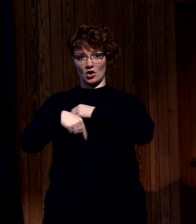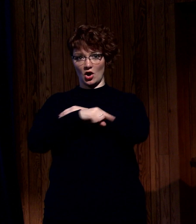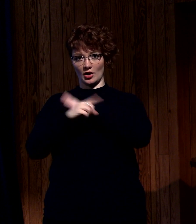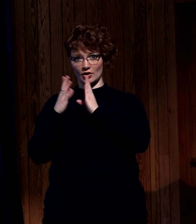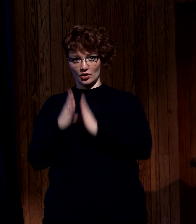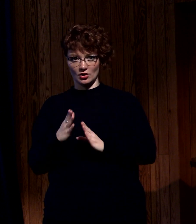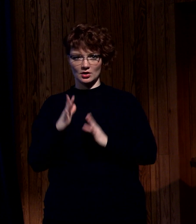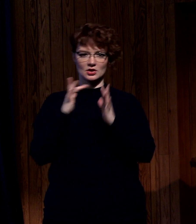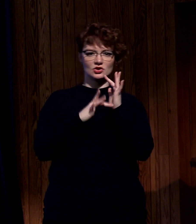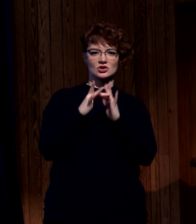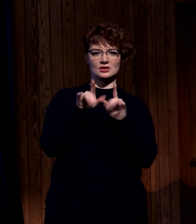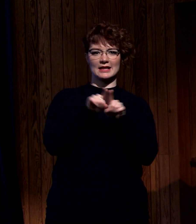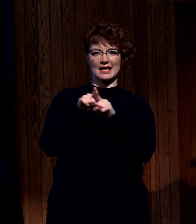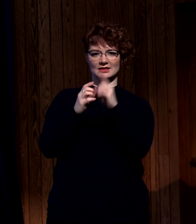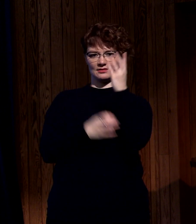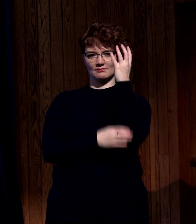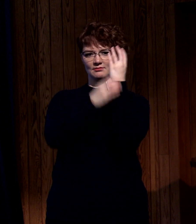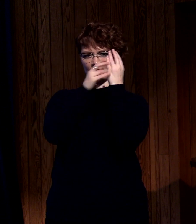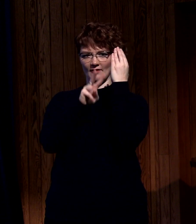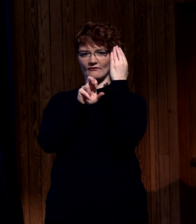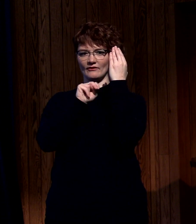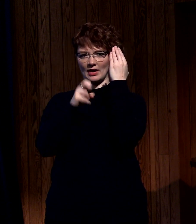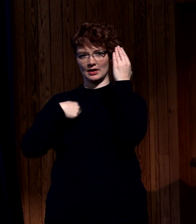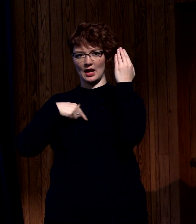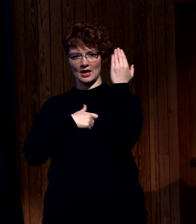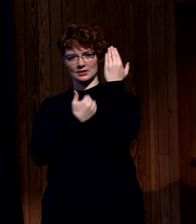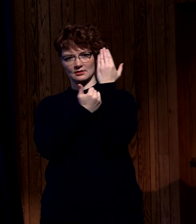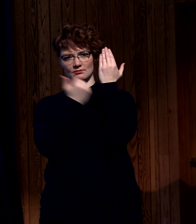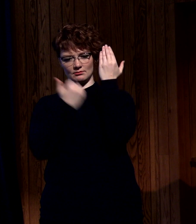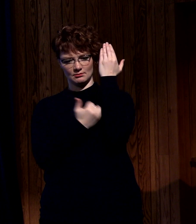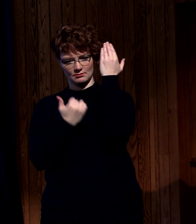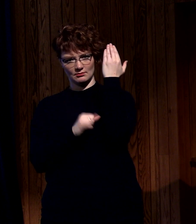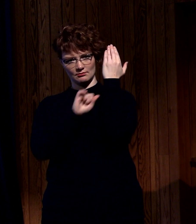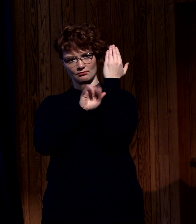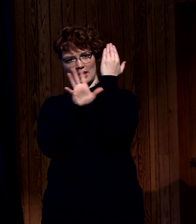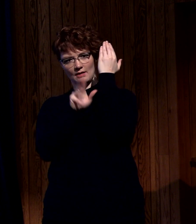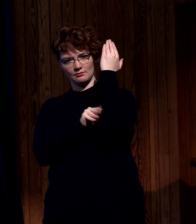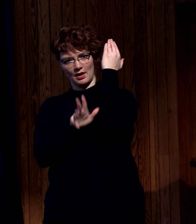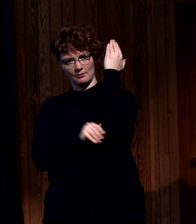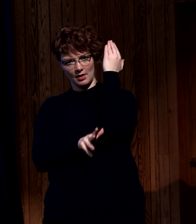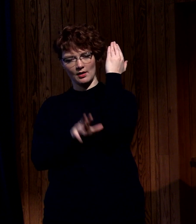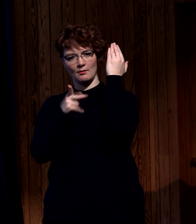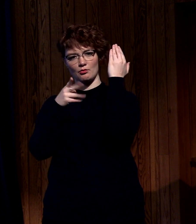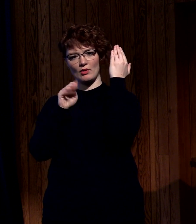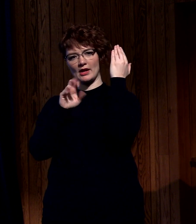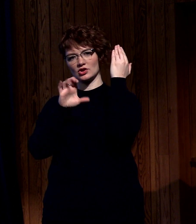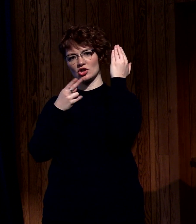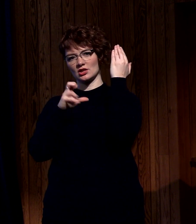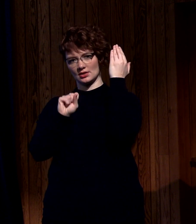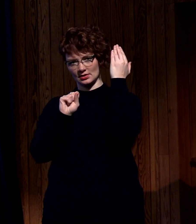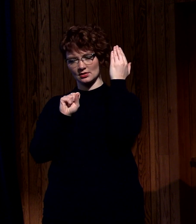vine, and us as the branches. Thus, Jesus's invitation is to a